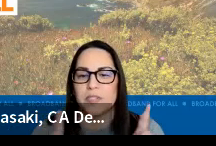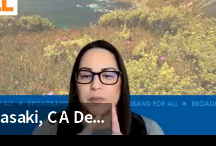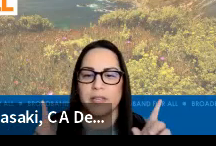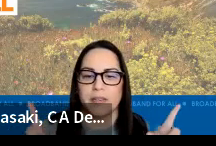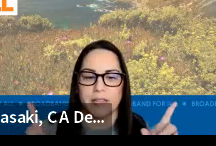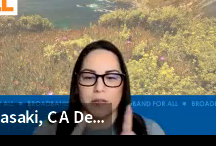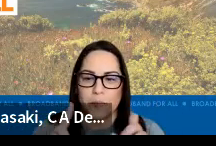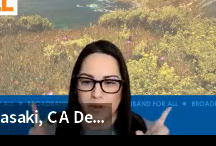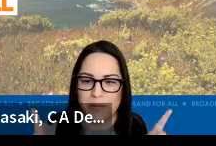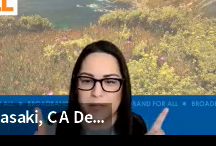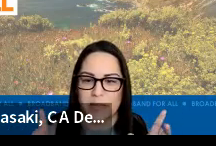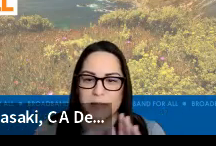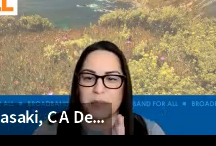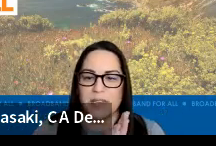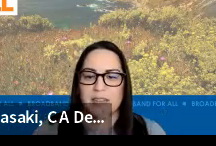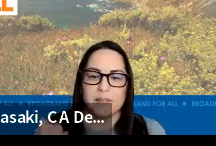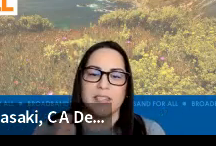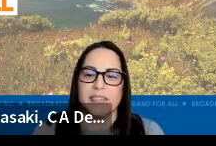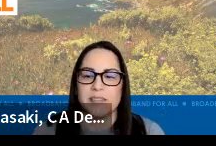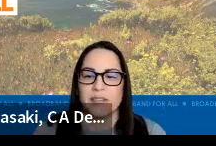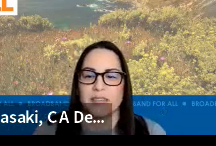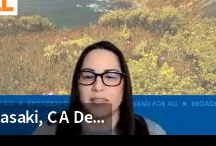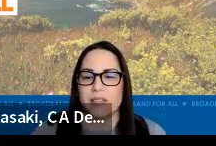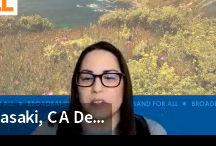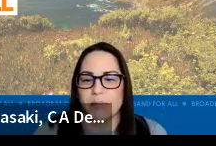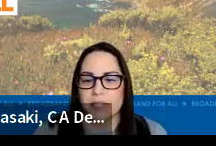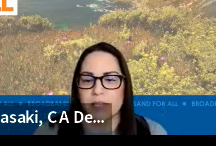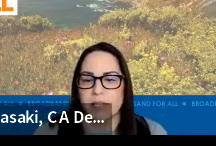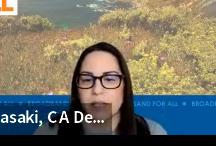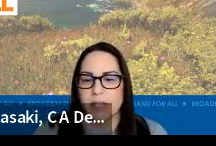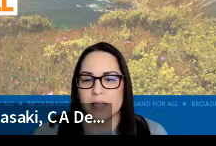between that you were able to make between Sand Diego and Long Beach, and I think that